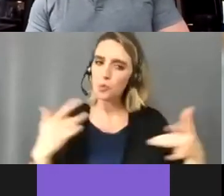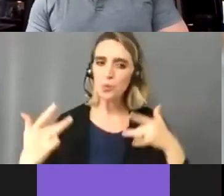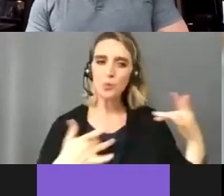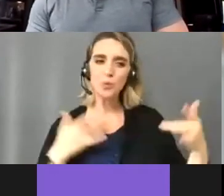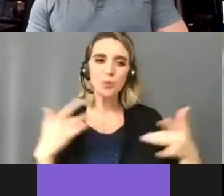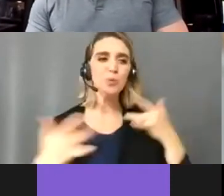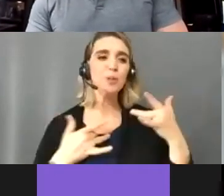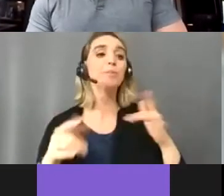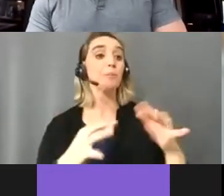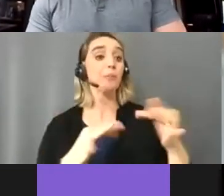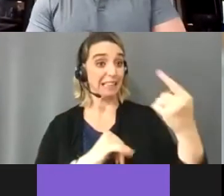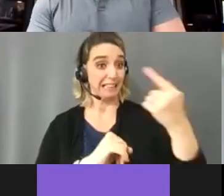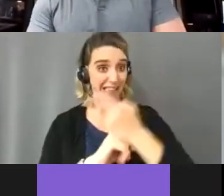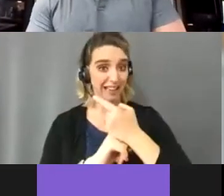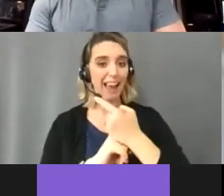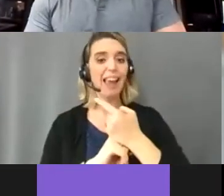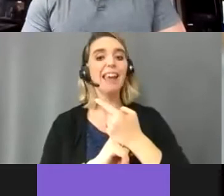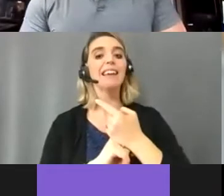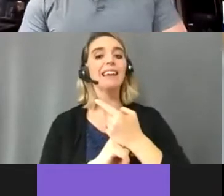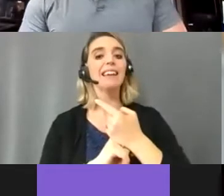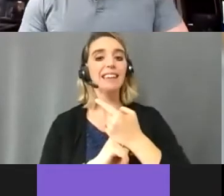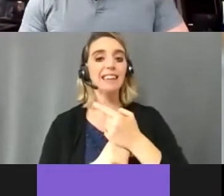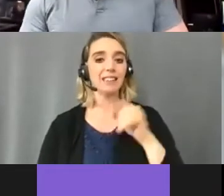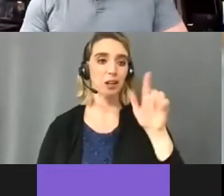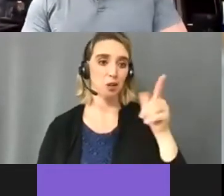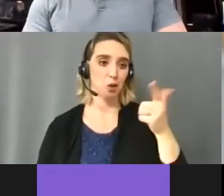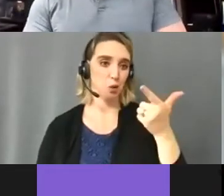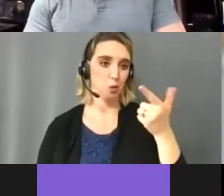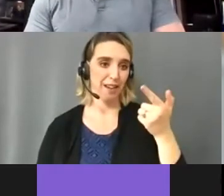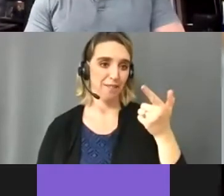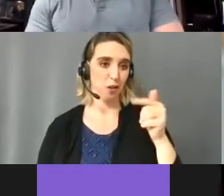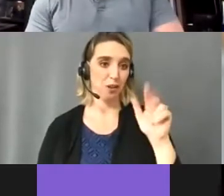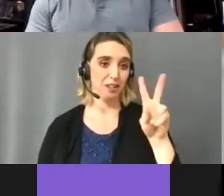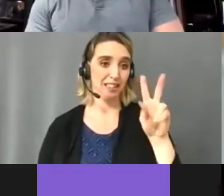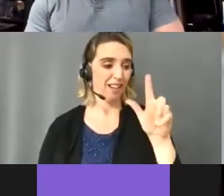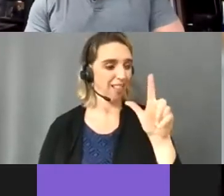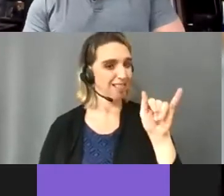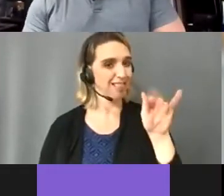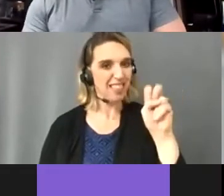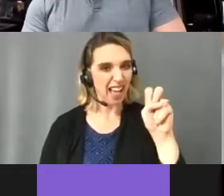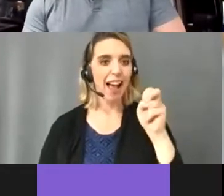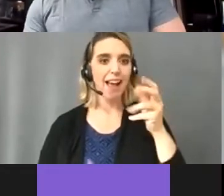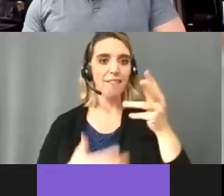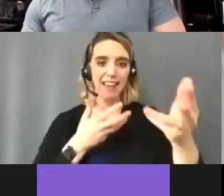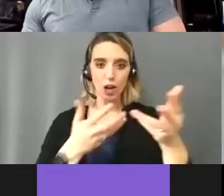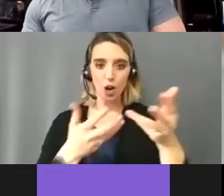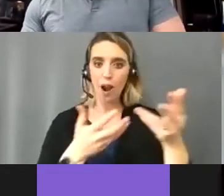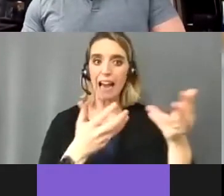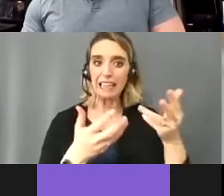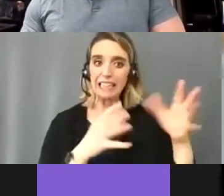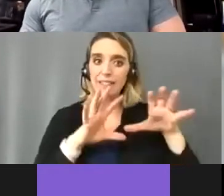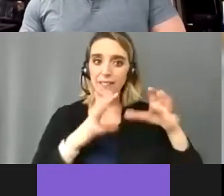Today, this session is our 21st live interactive session in the exchange.